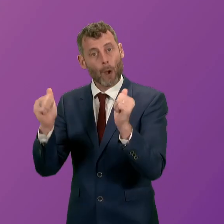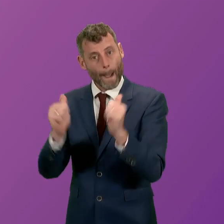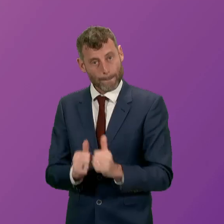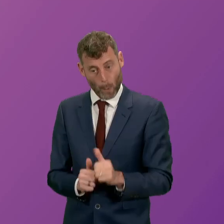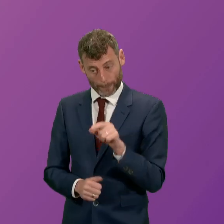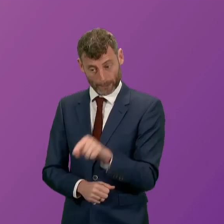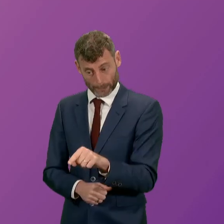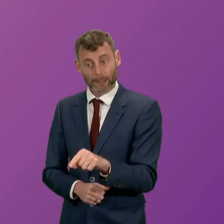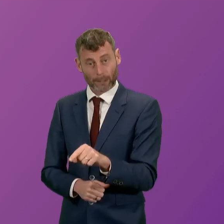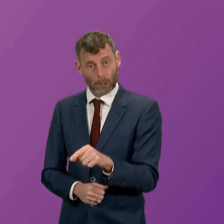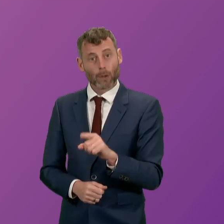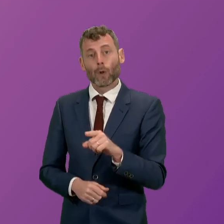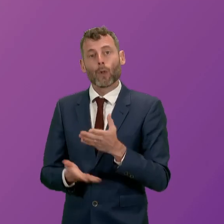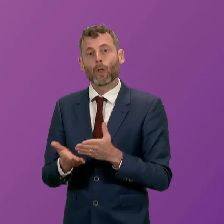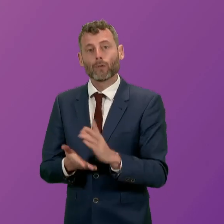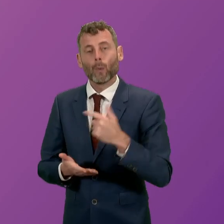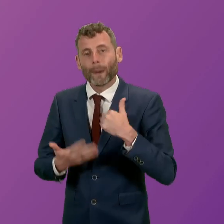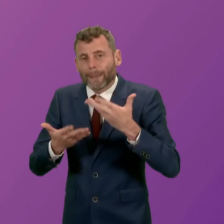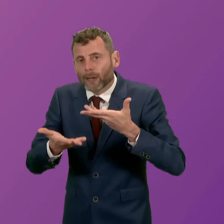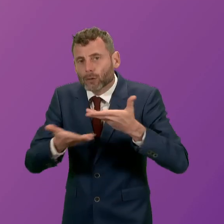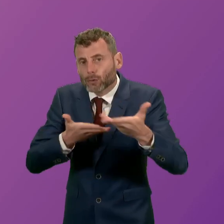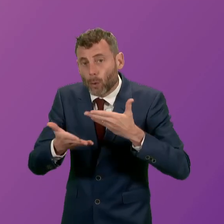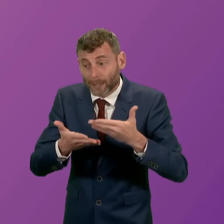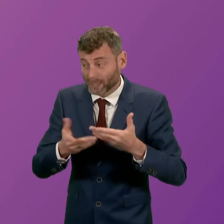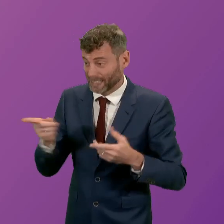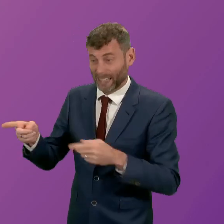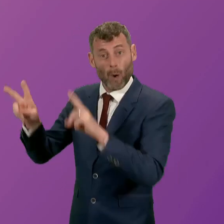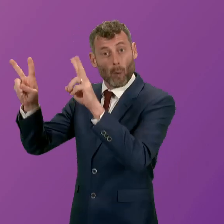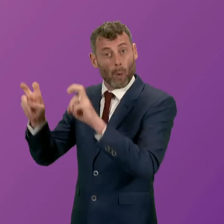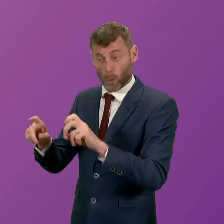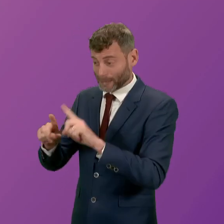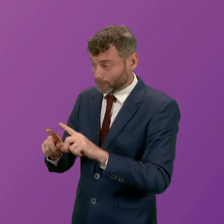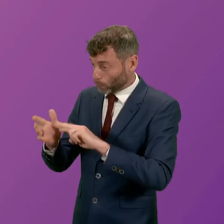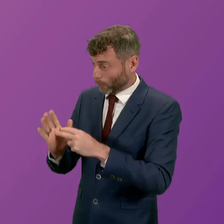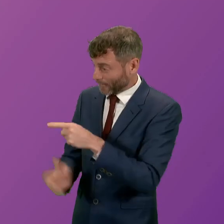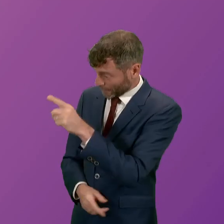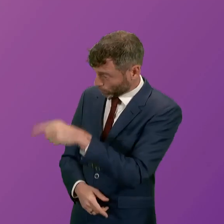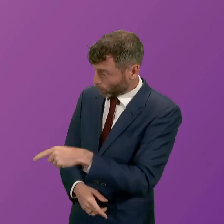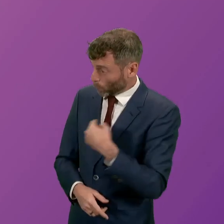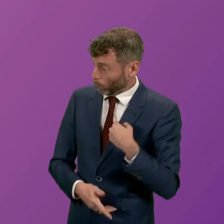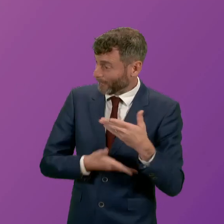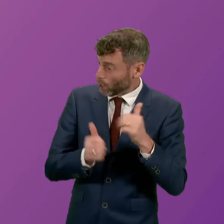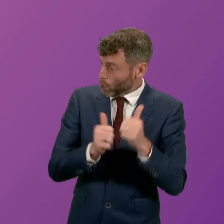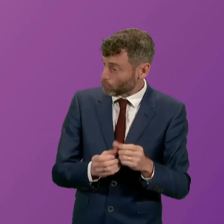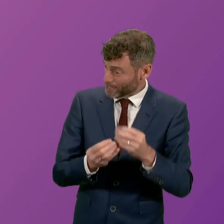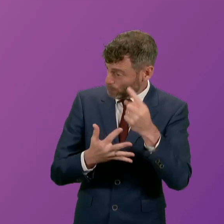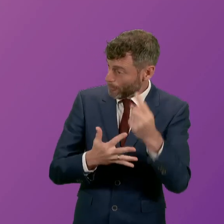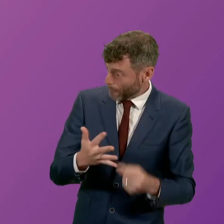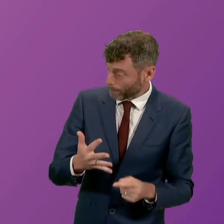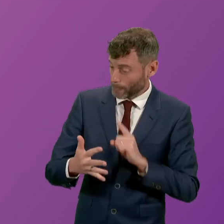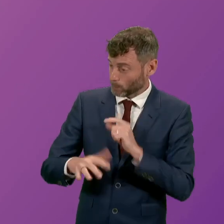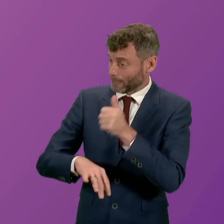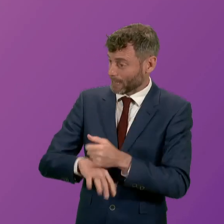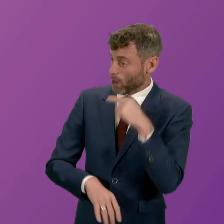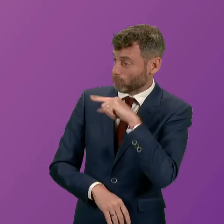of negotiating that agreement with the self-same organisations to which Mr Findlay referred.